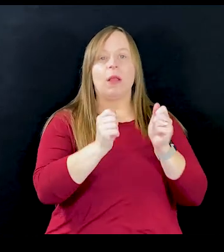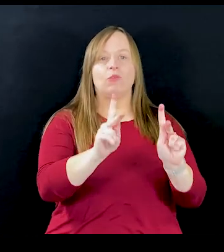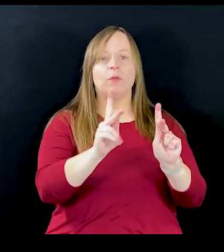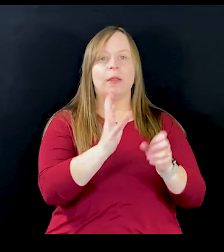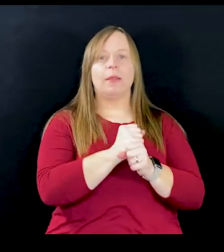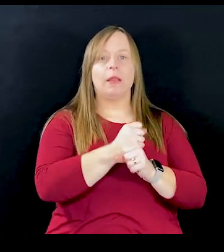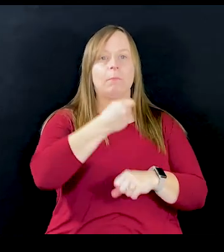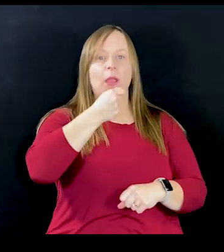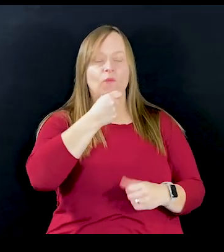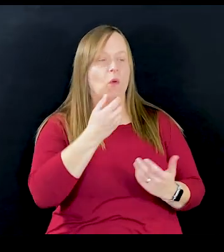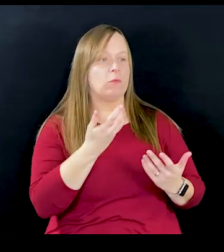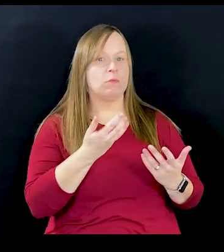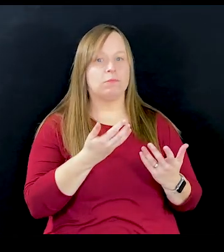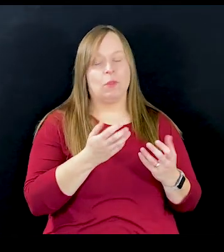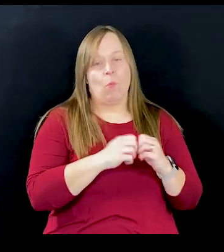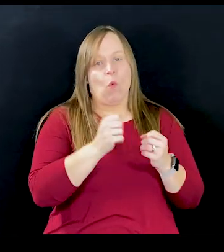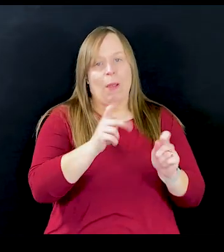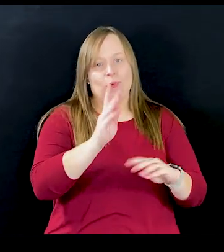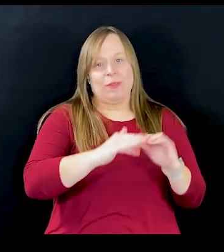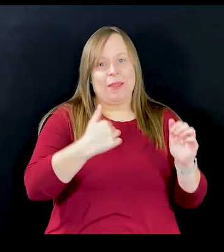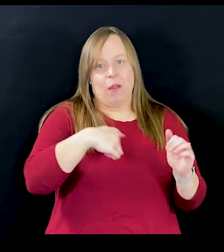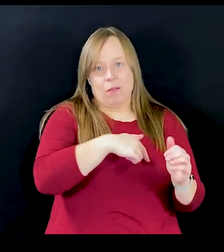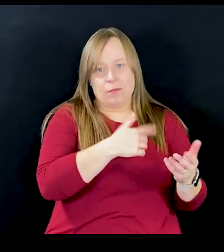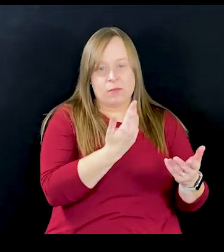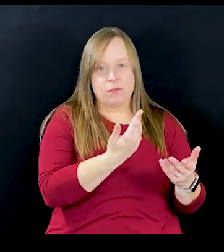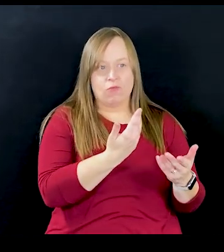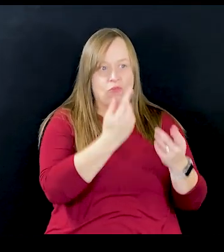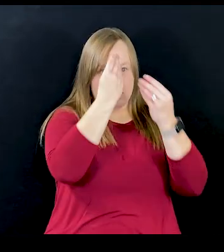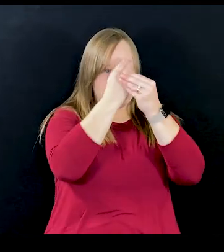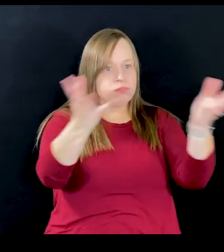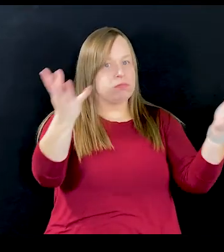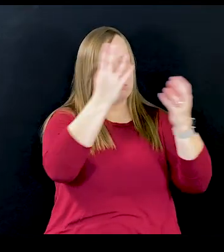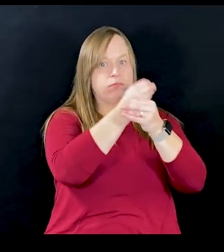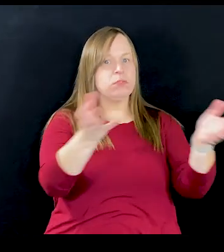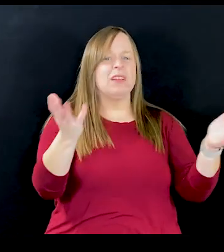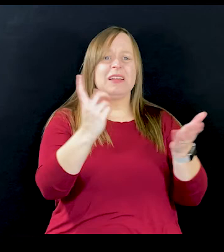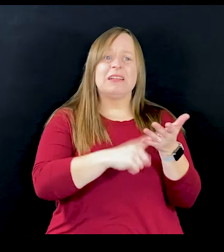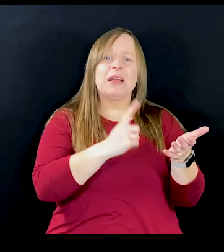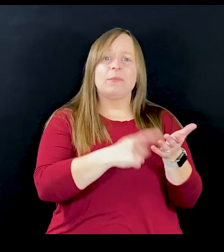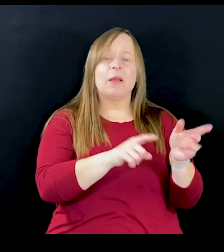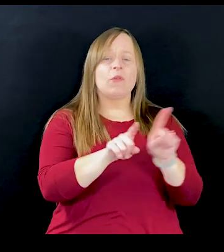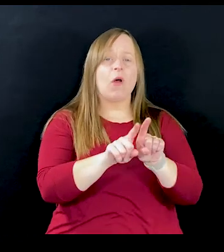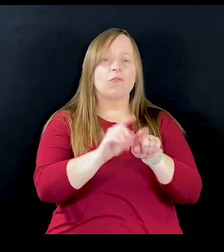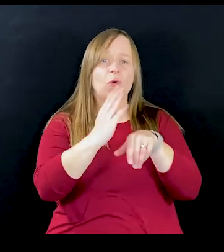they to get to a microphone, which they have more opportunities than we do. And also frankly, it's sometimes also calling out